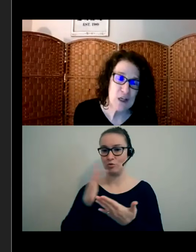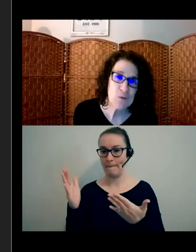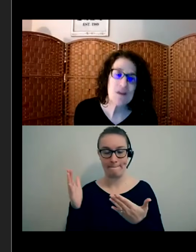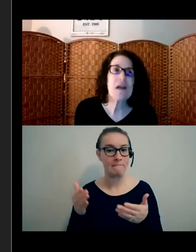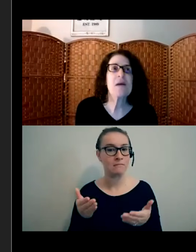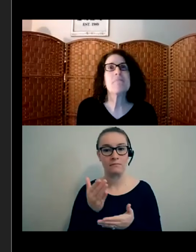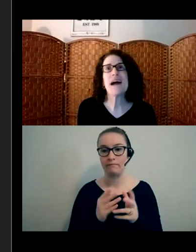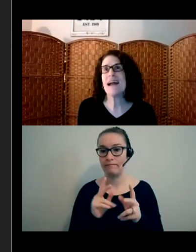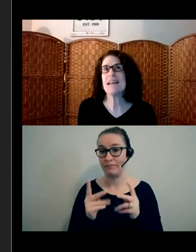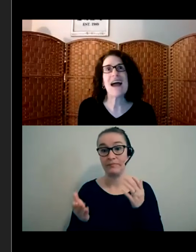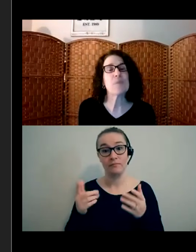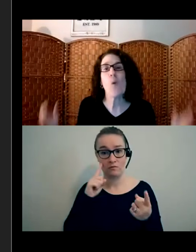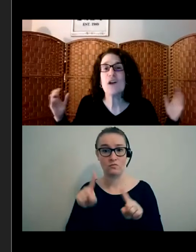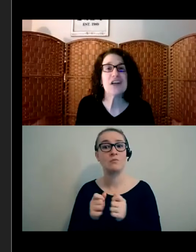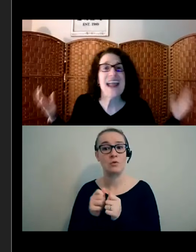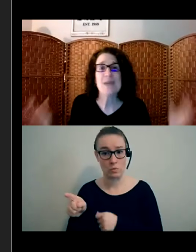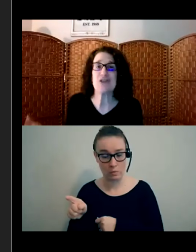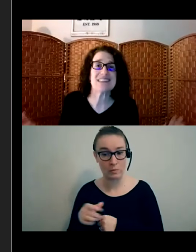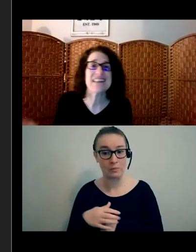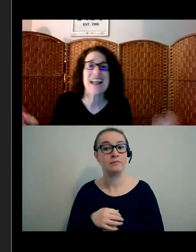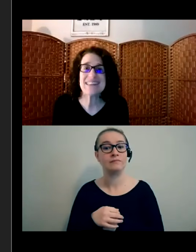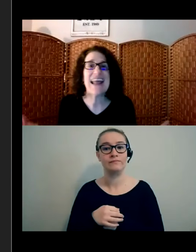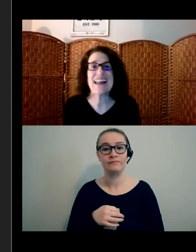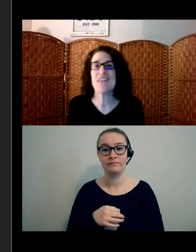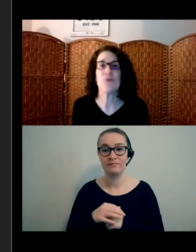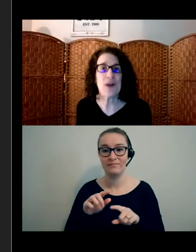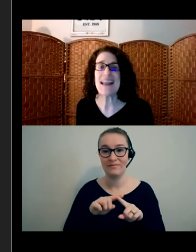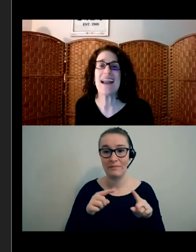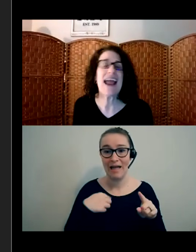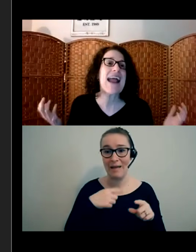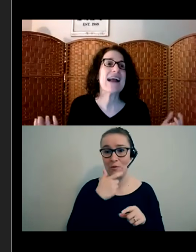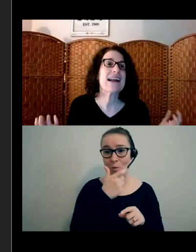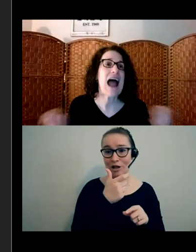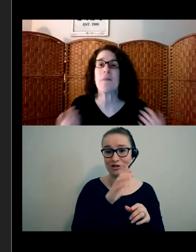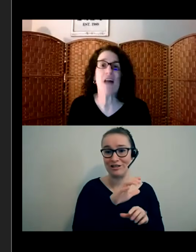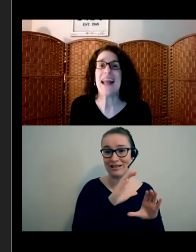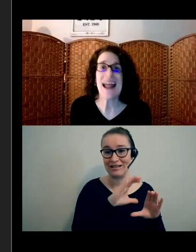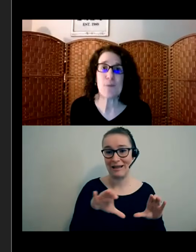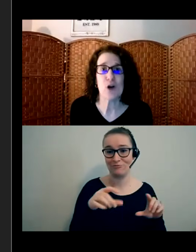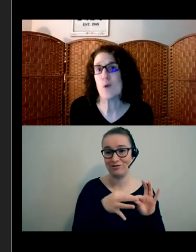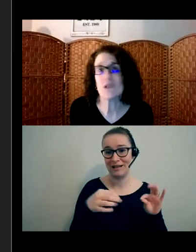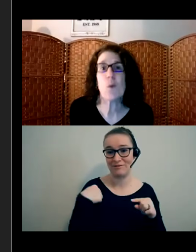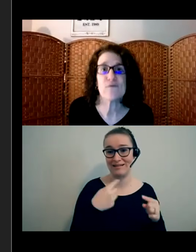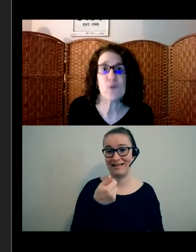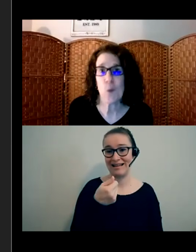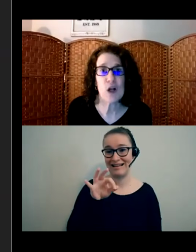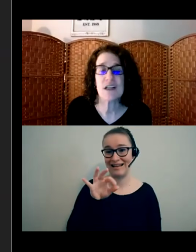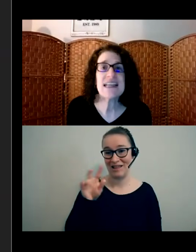but I've been watching captions since 1983, and I'm a lot happier when it's word-for-word.